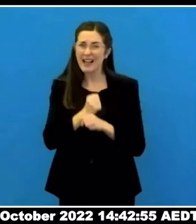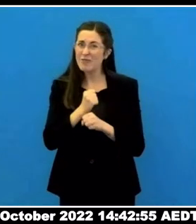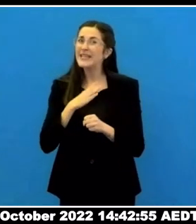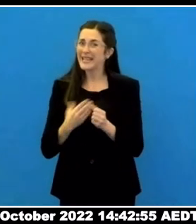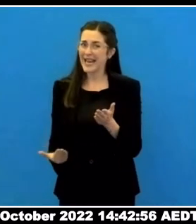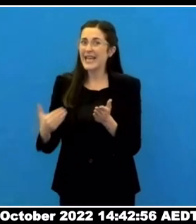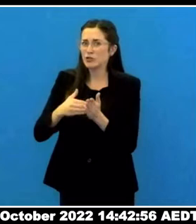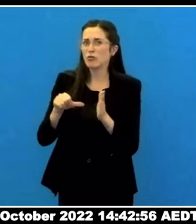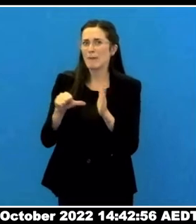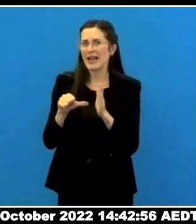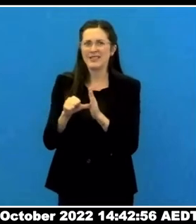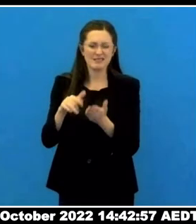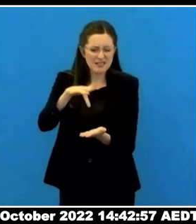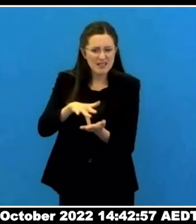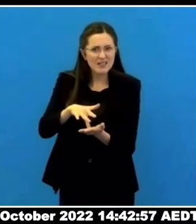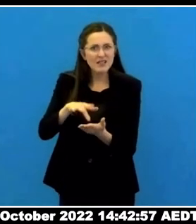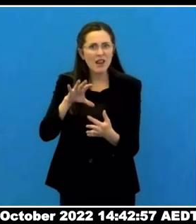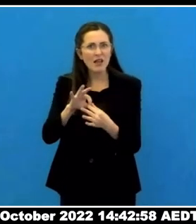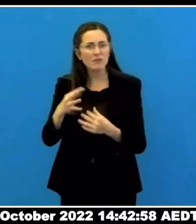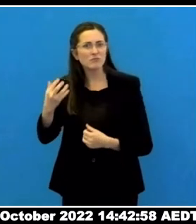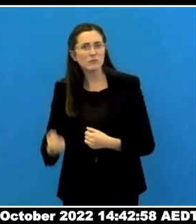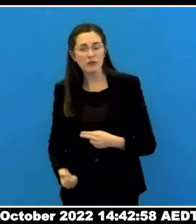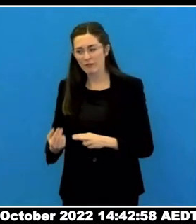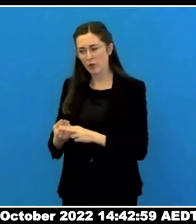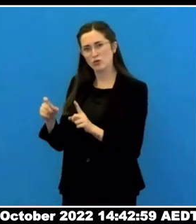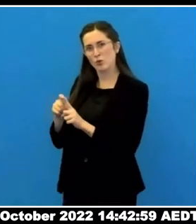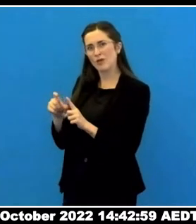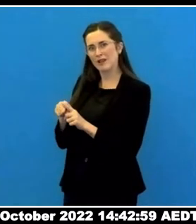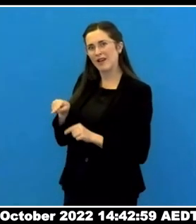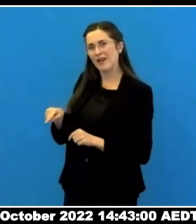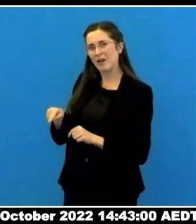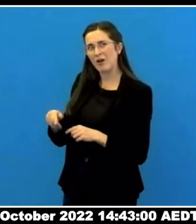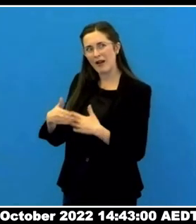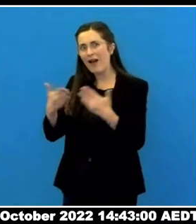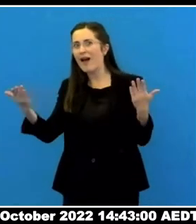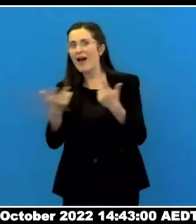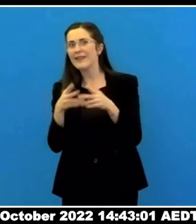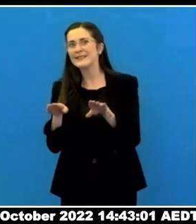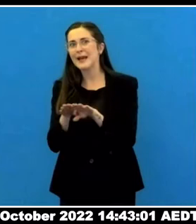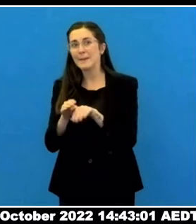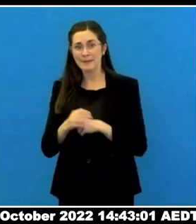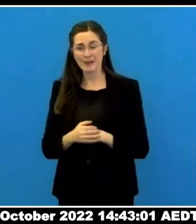for people like my daughter. All the money goes to the workers, but I don't feel like my daughter